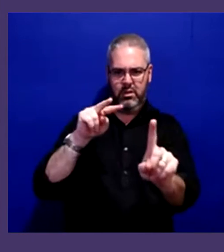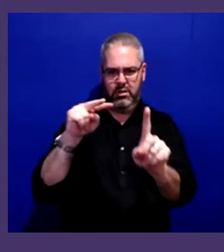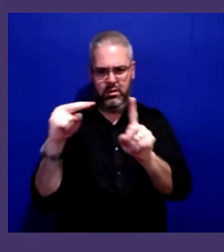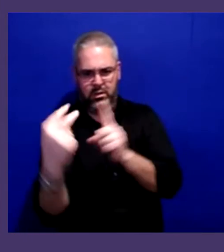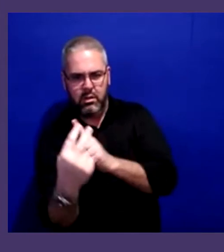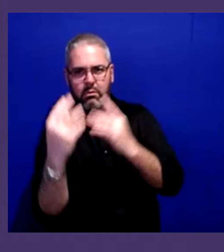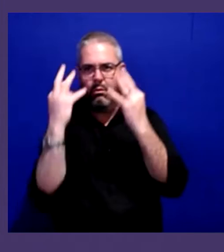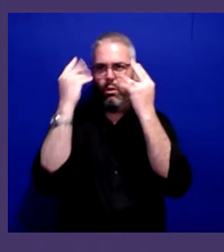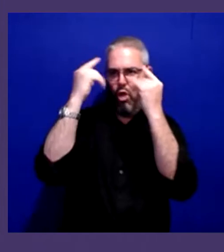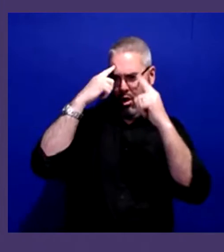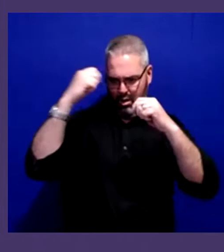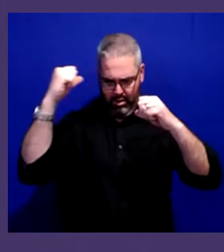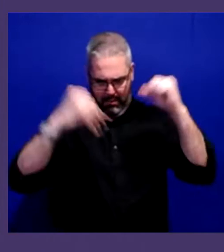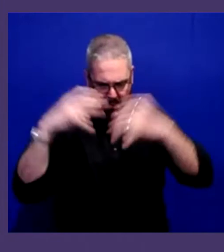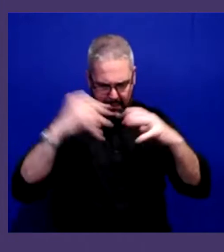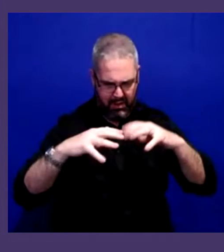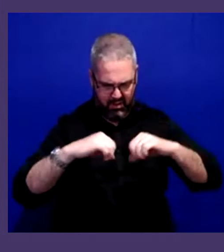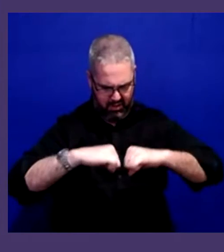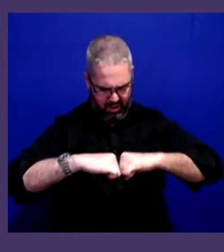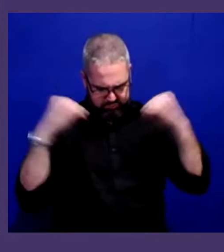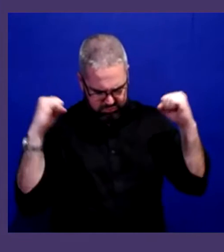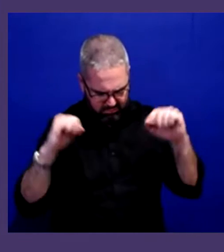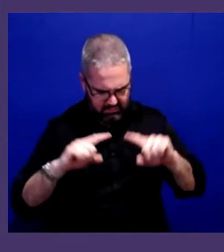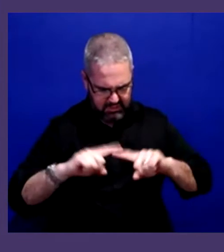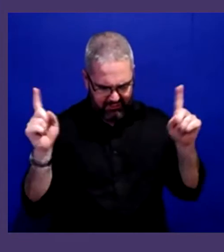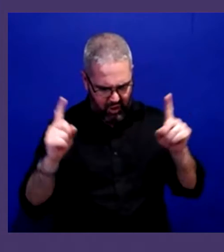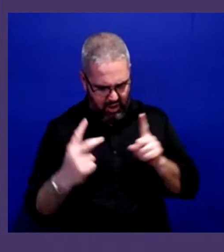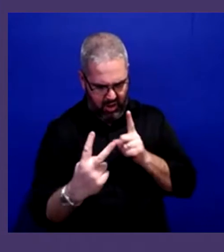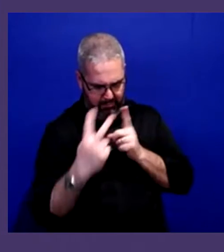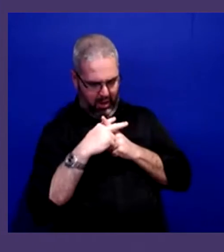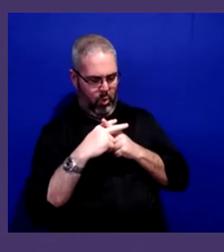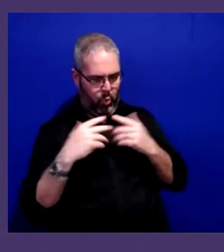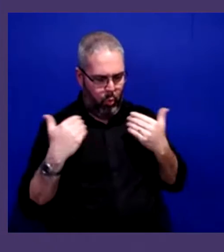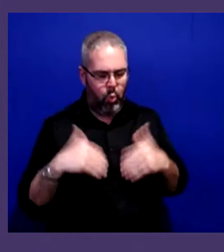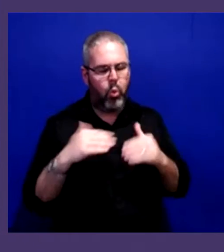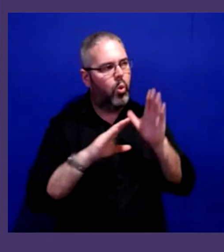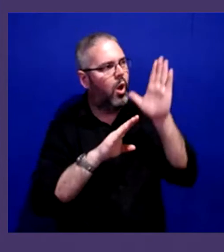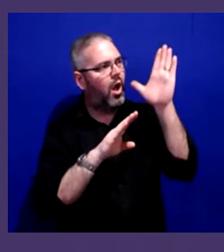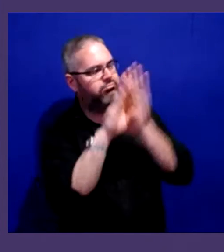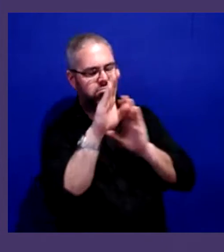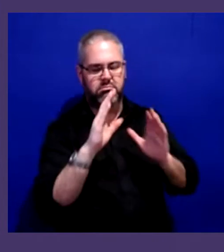Since launching our NCOEs are again Neurodiverse Centers Of Excellence,